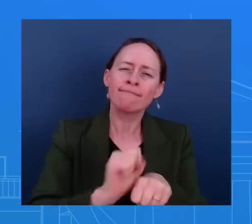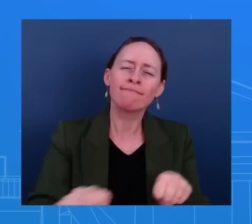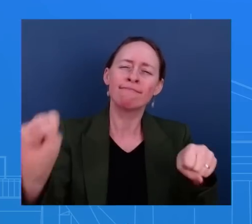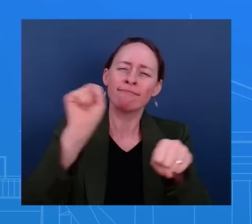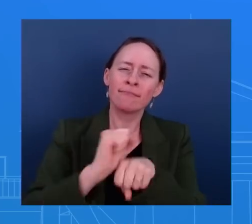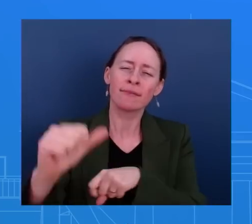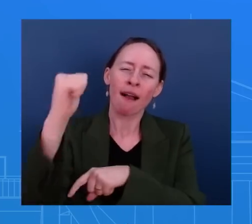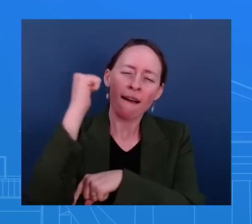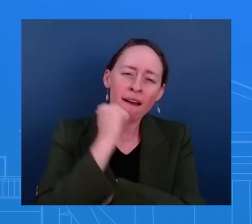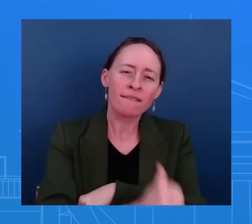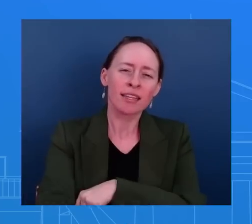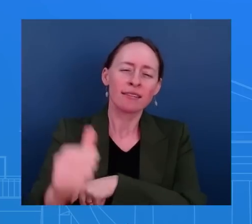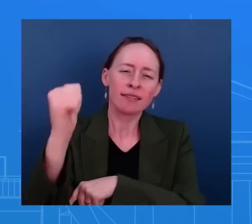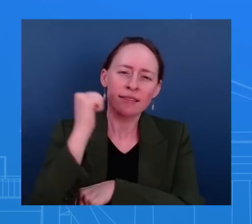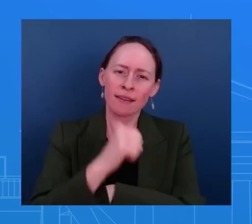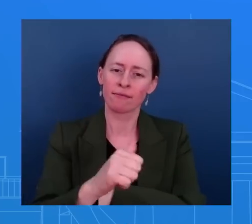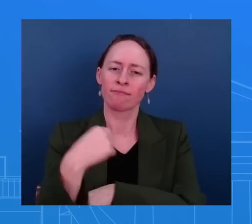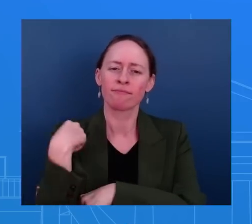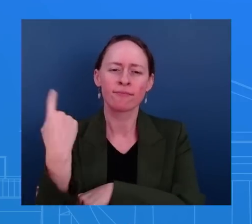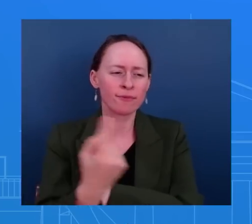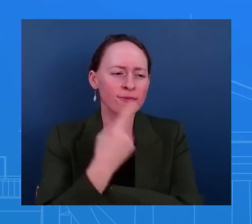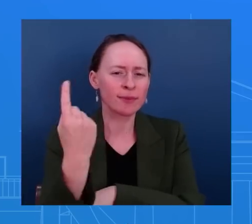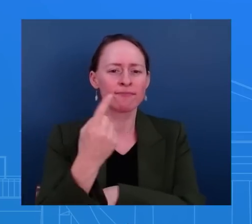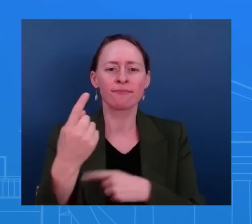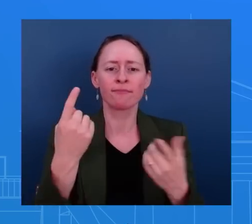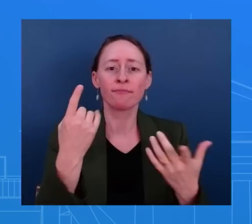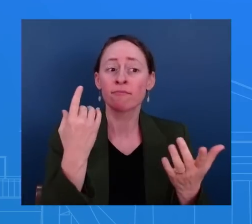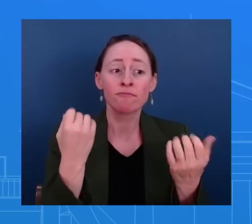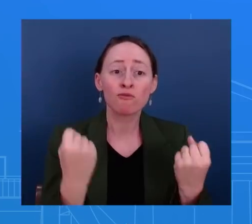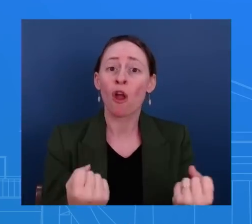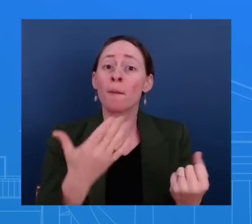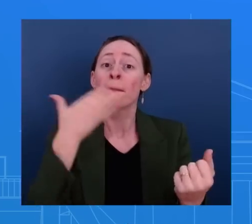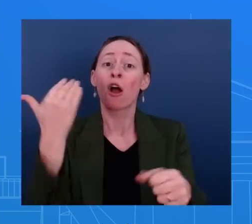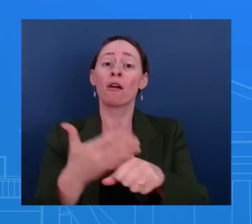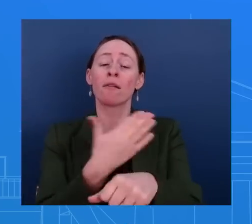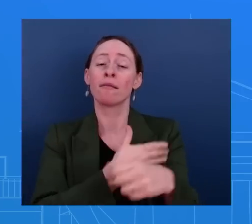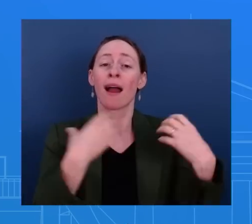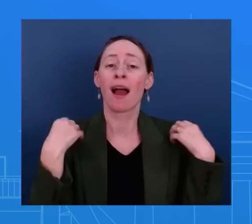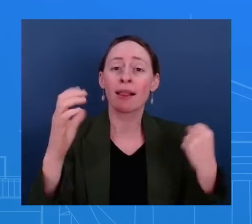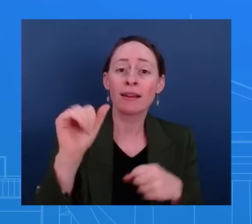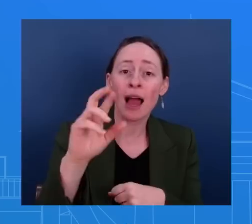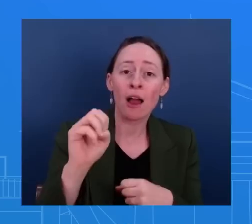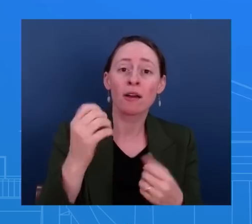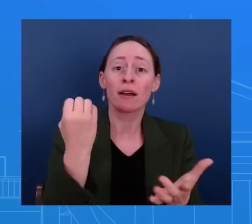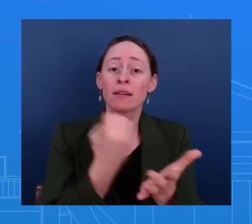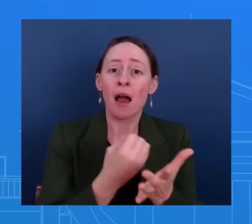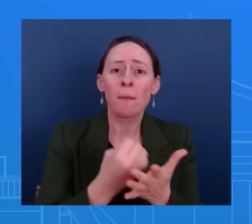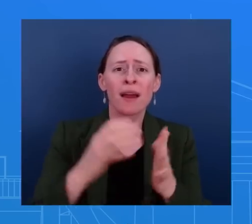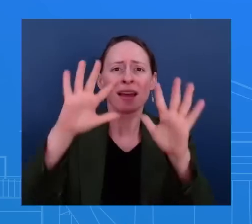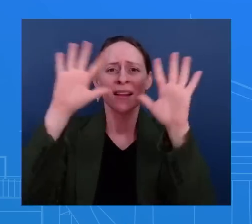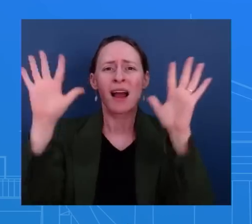health care, even climate change. And so, that is something that we're going to continue to do. The Press: This is one of the first specific policy